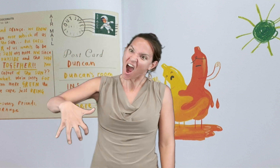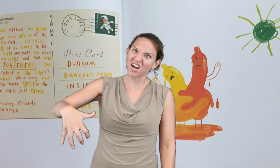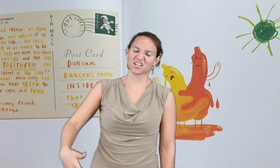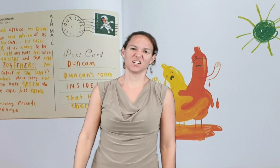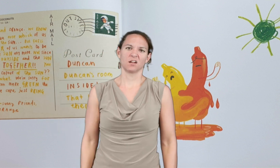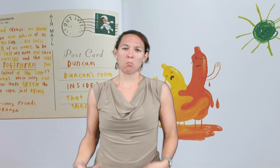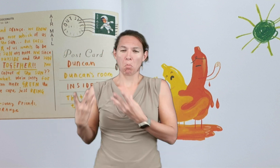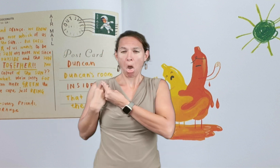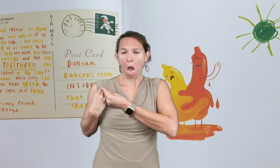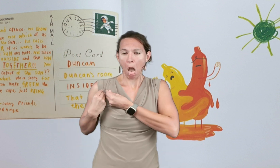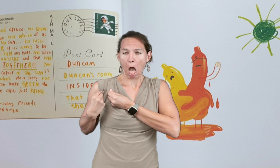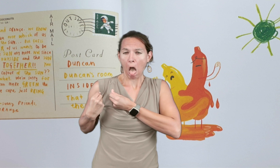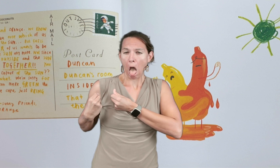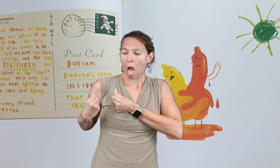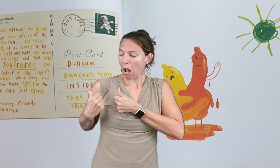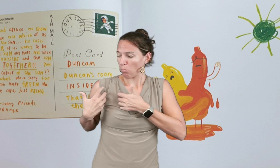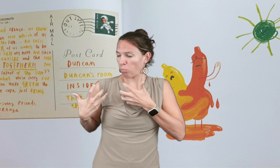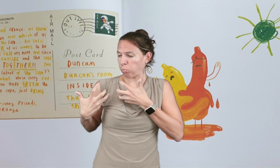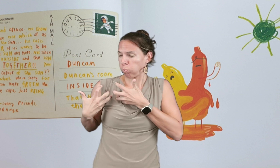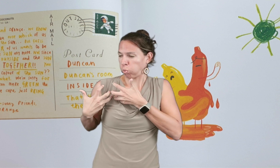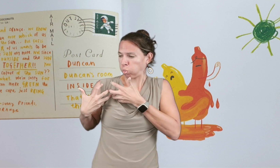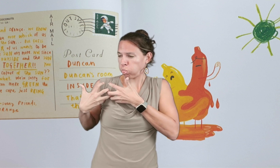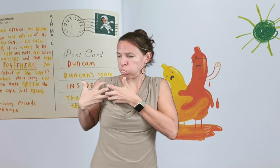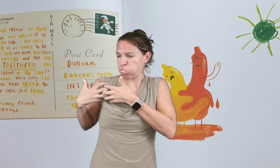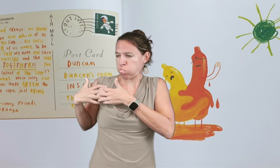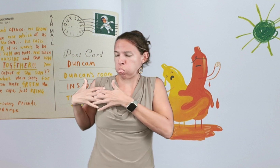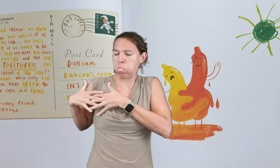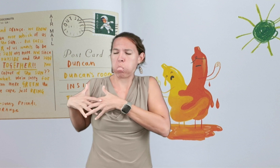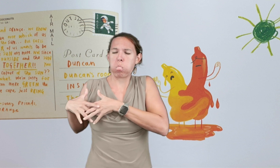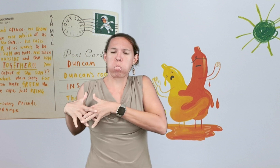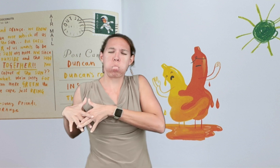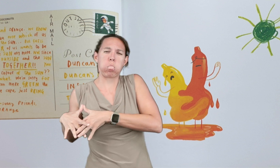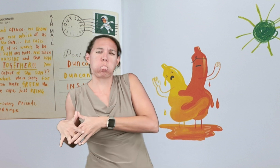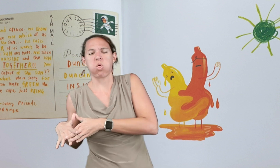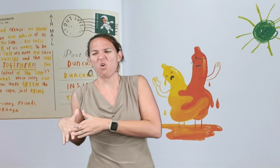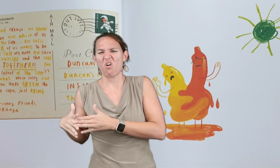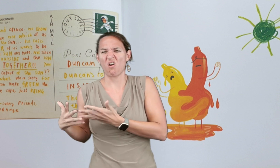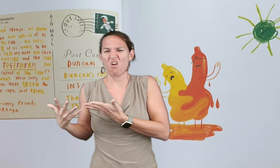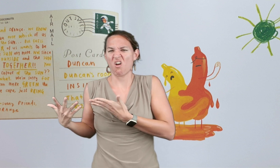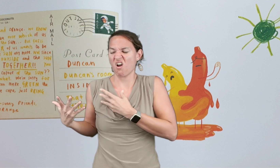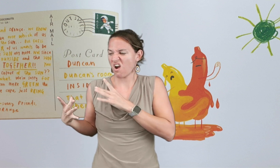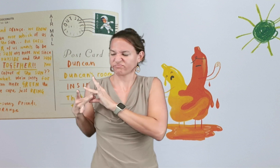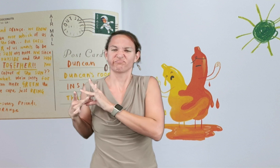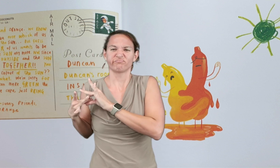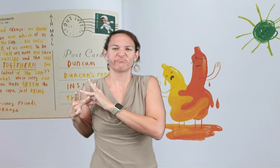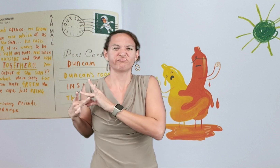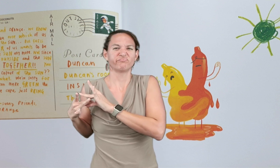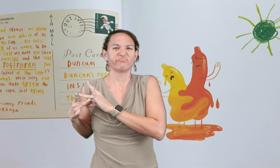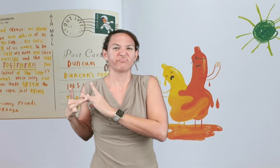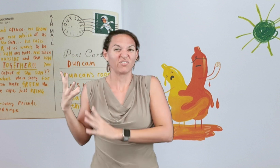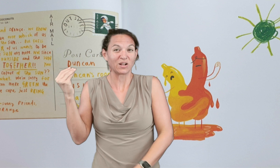HOT! We melted and blended together. Now weʻre stuck together outside.